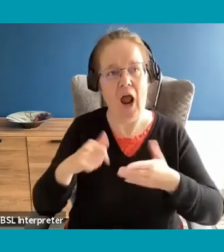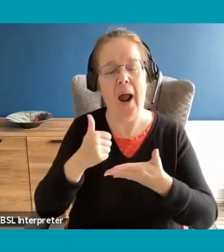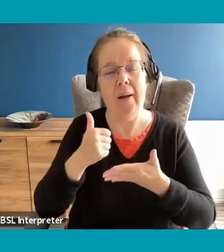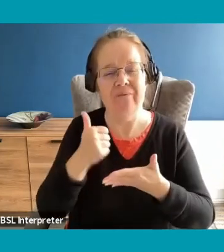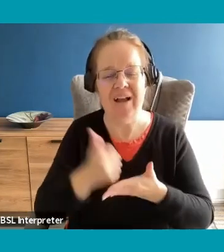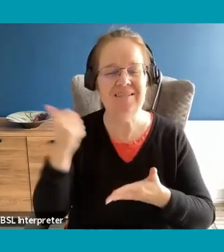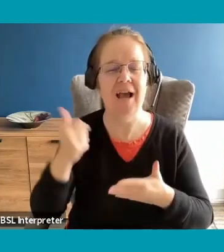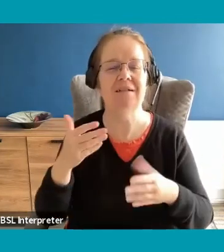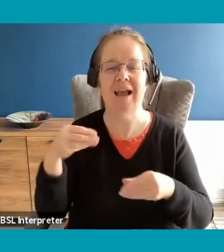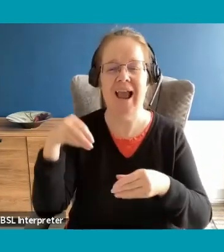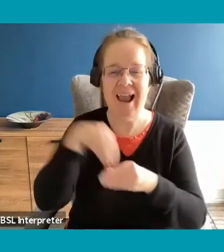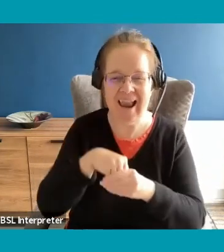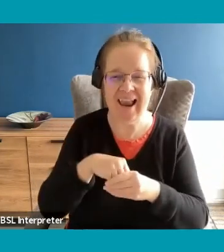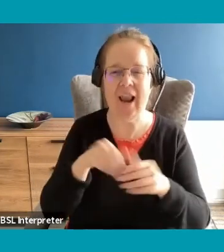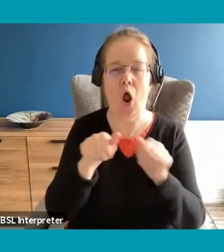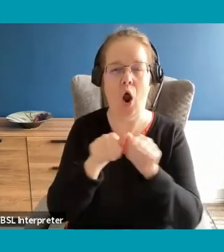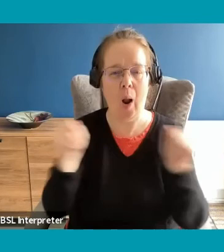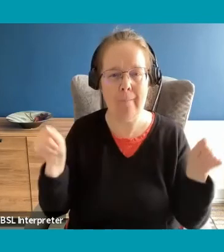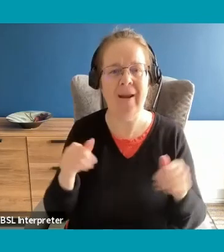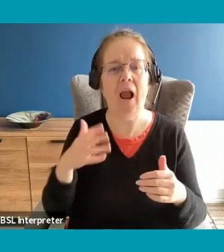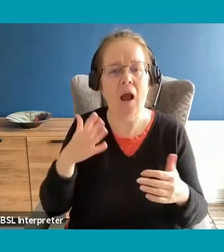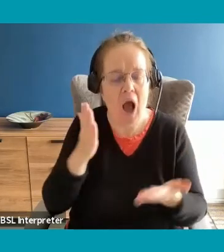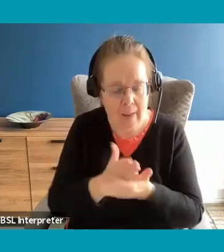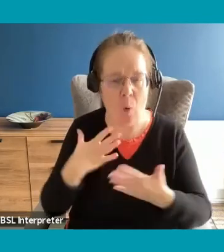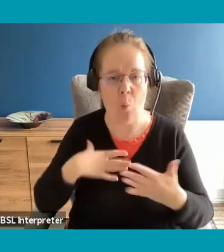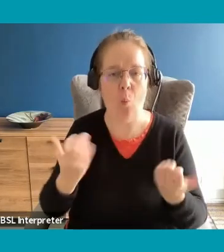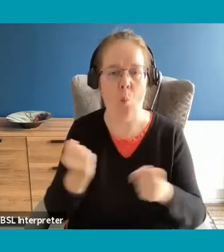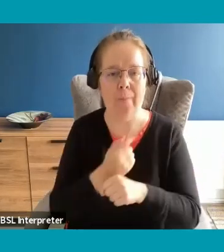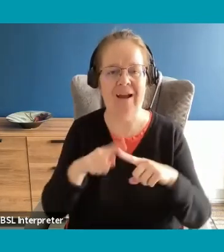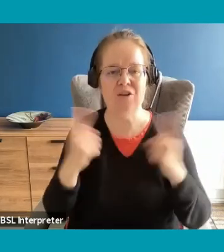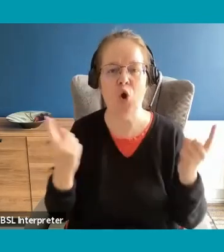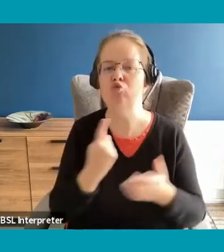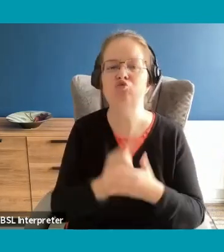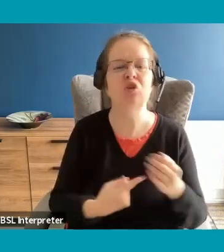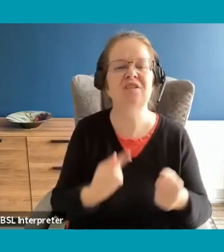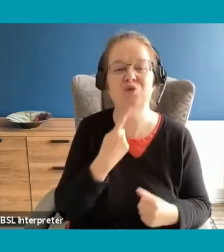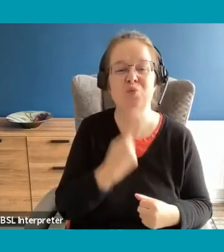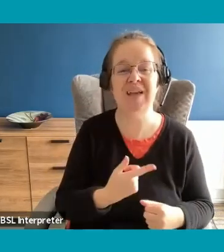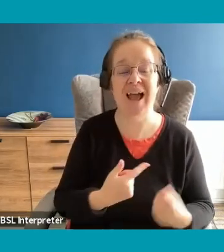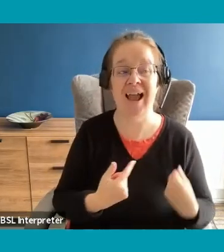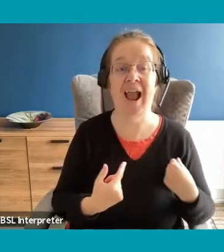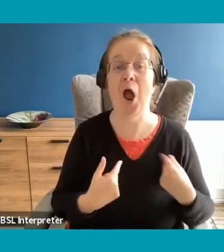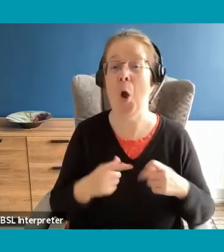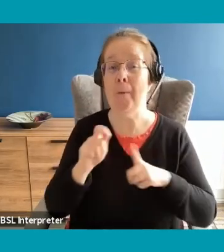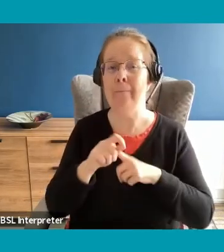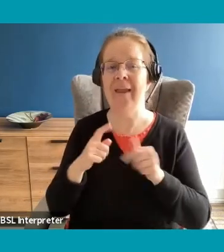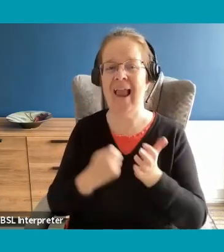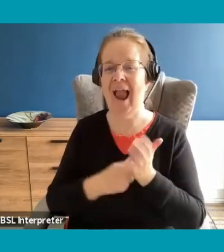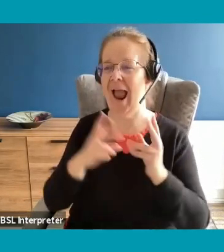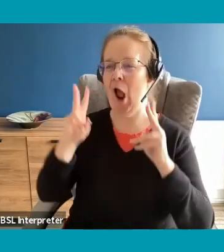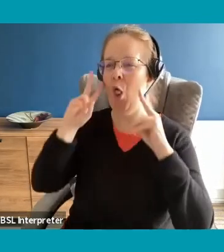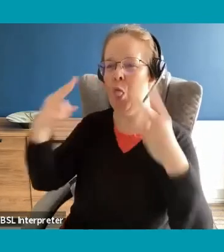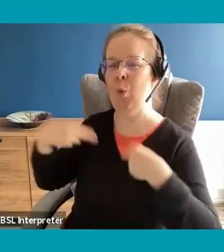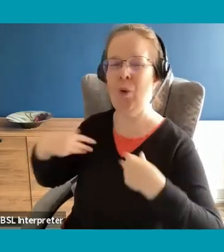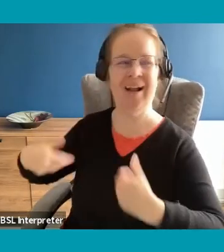that really wants to make a difference, but we're not just saying it for, PR or for image and I hope that that is